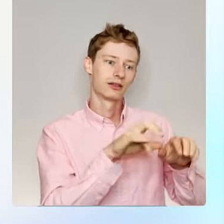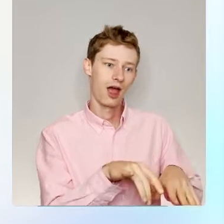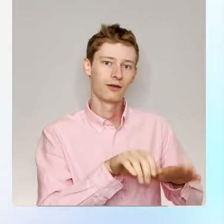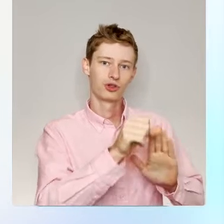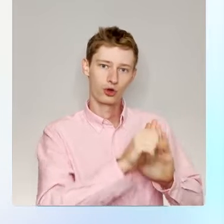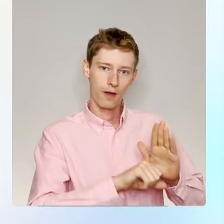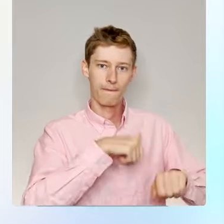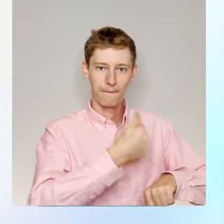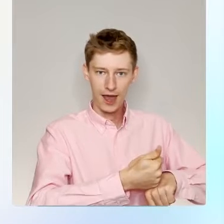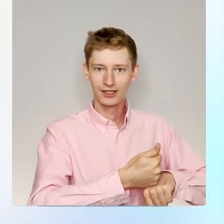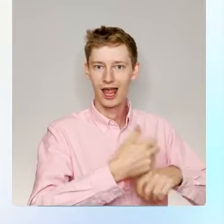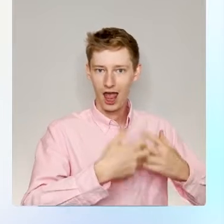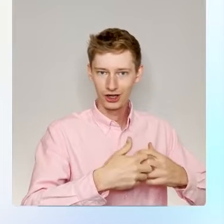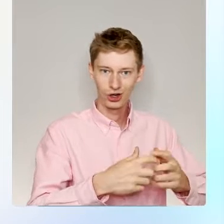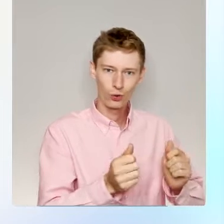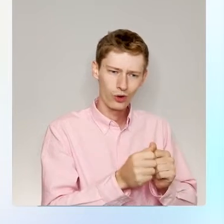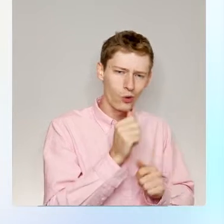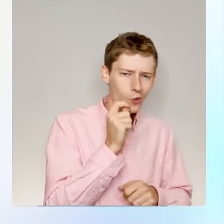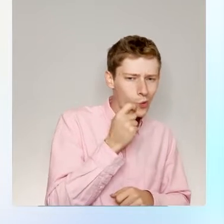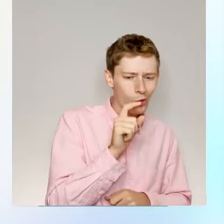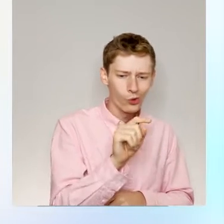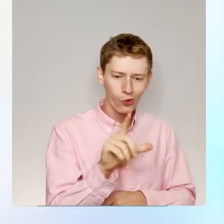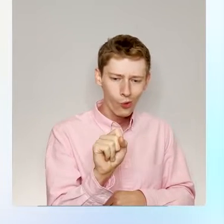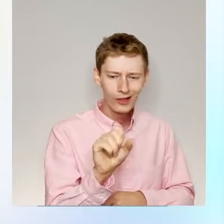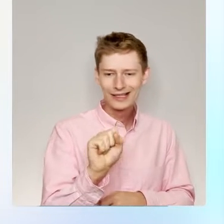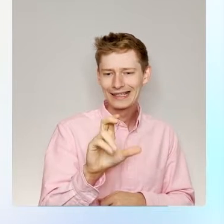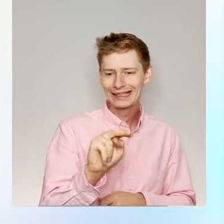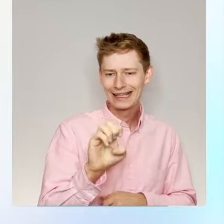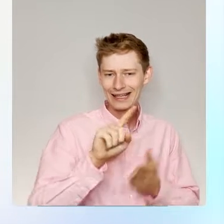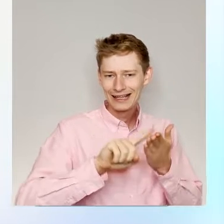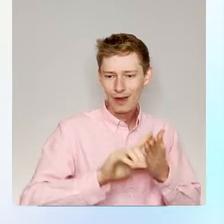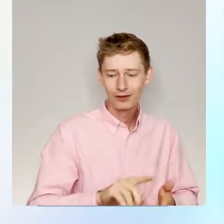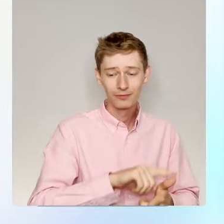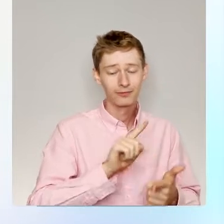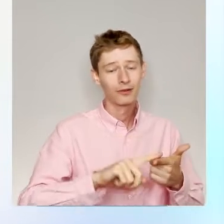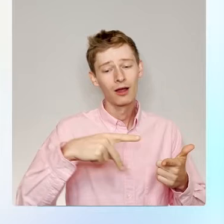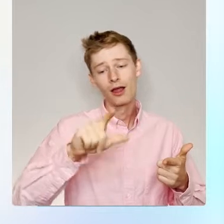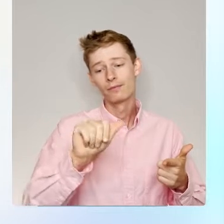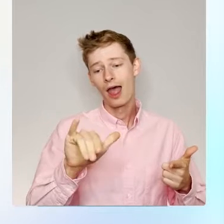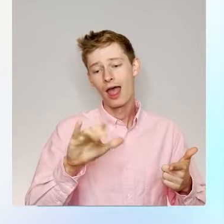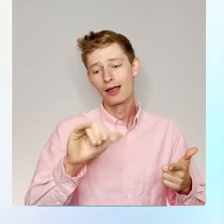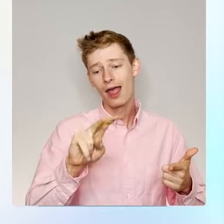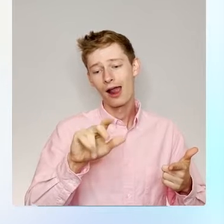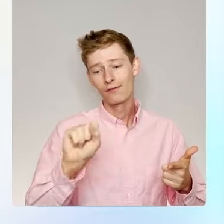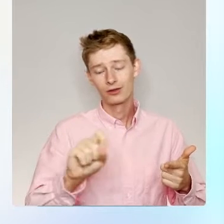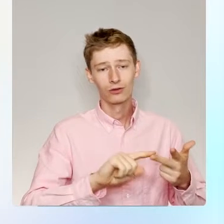or PlayCanvas and the Wonderland Engine, which both offer editor-based workflows similar to traditional game engines.